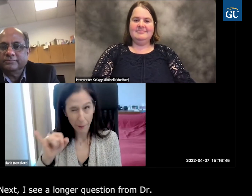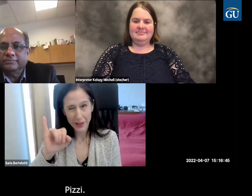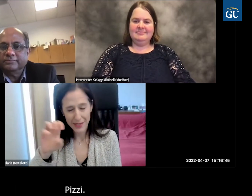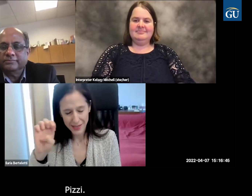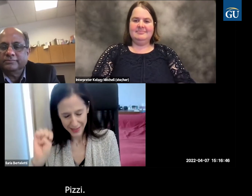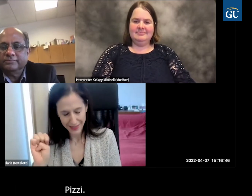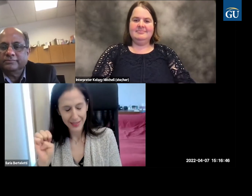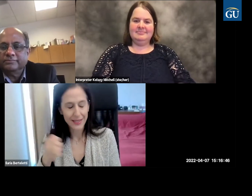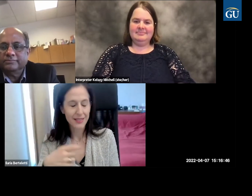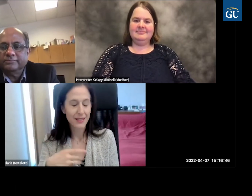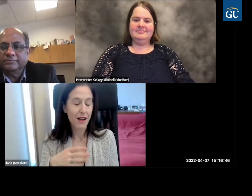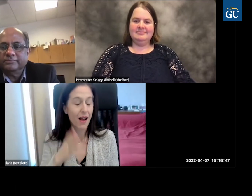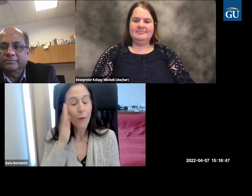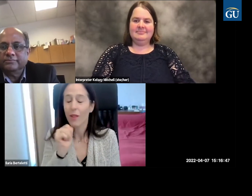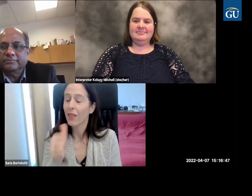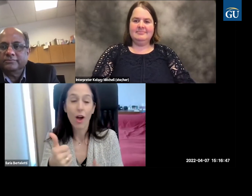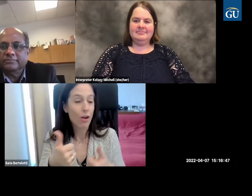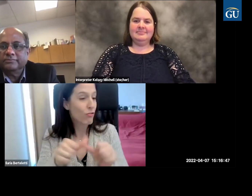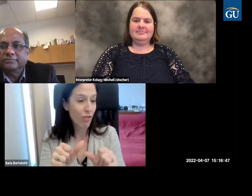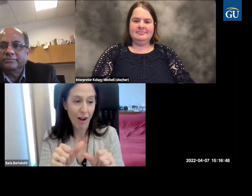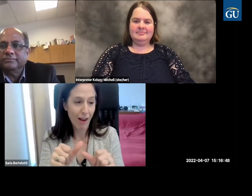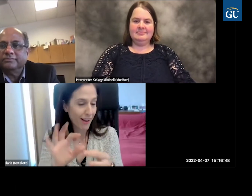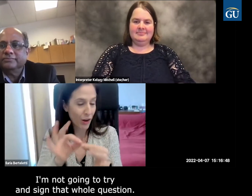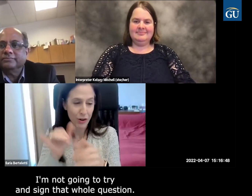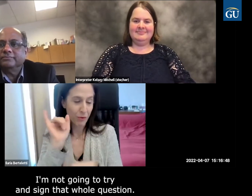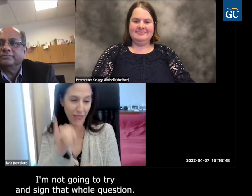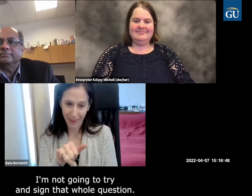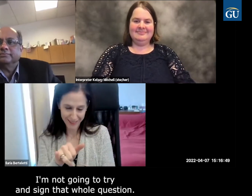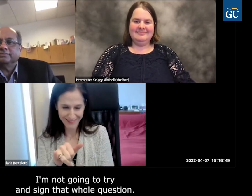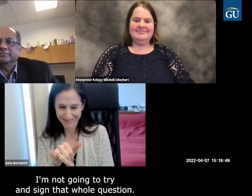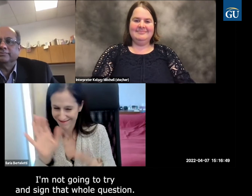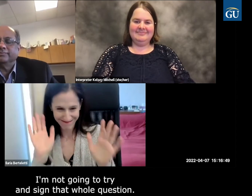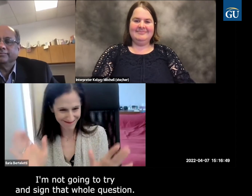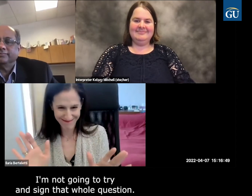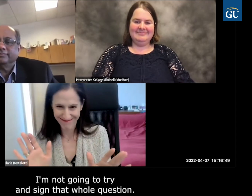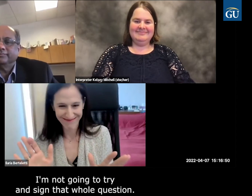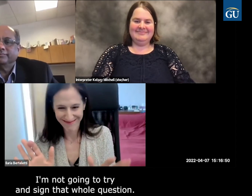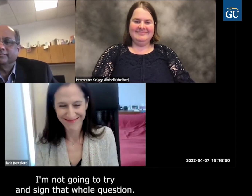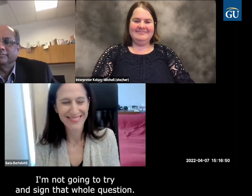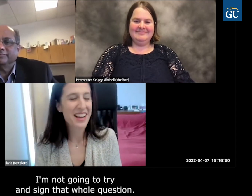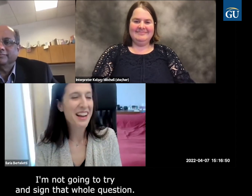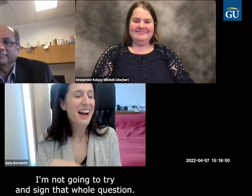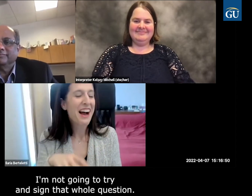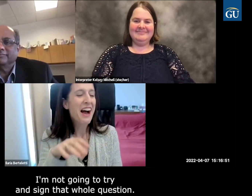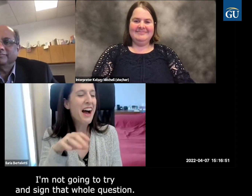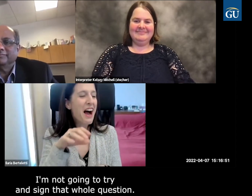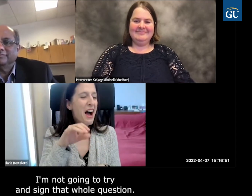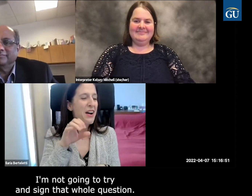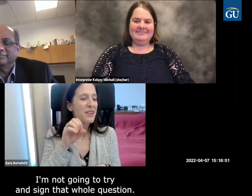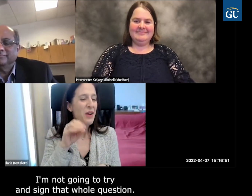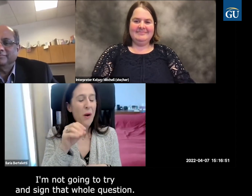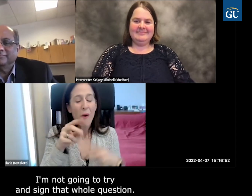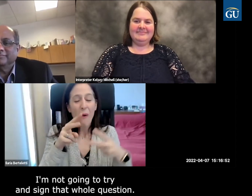pizzi um i'm not going to try and sign that